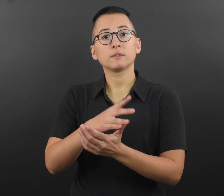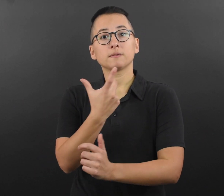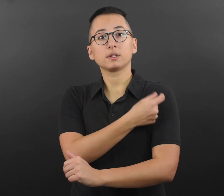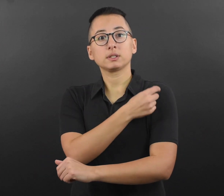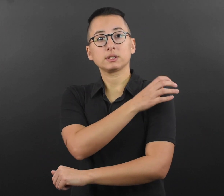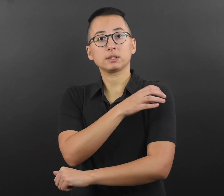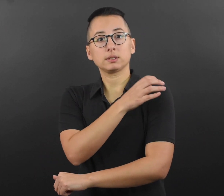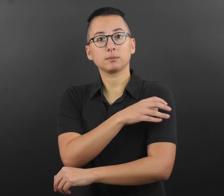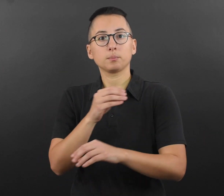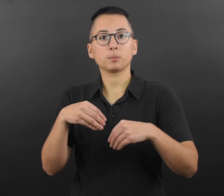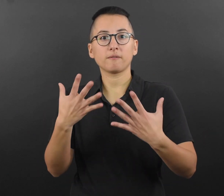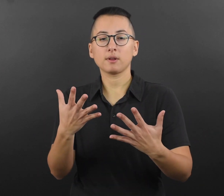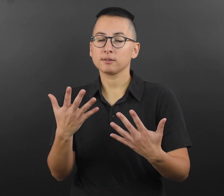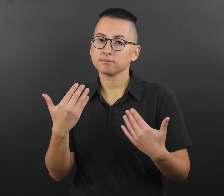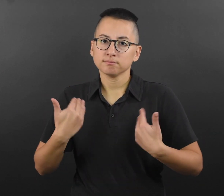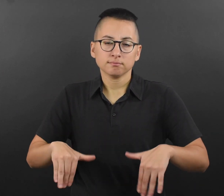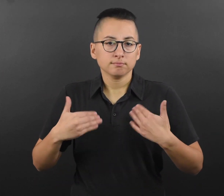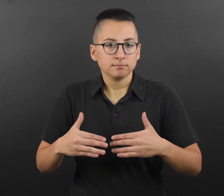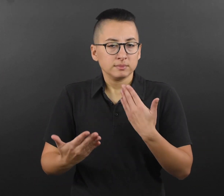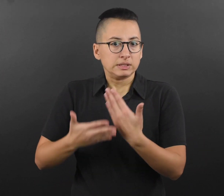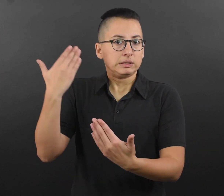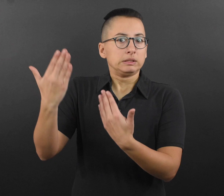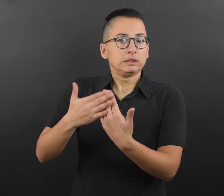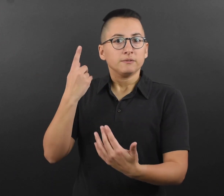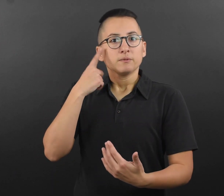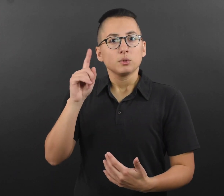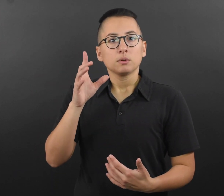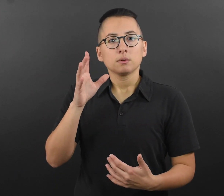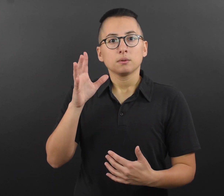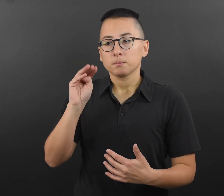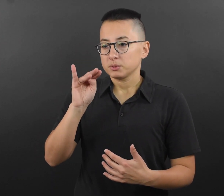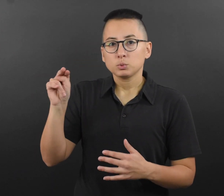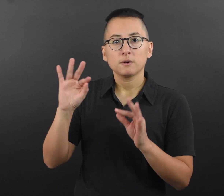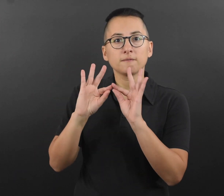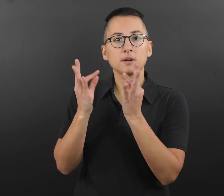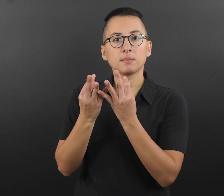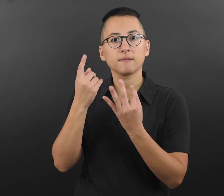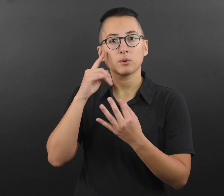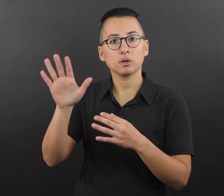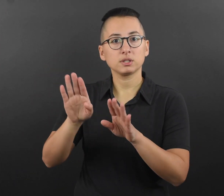“School vaccine clinics provide the ultimate convenience for Minnesota families to get